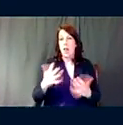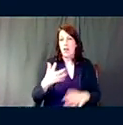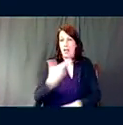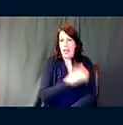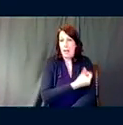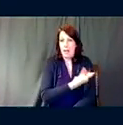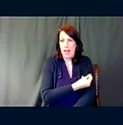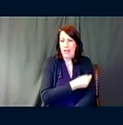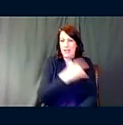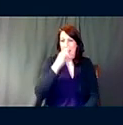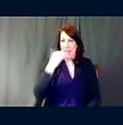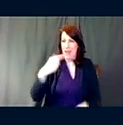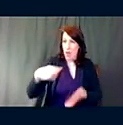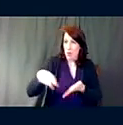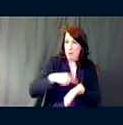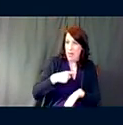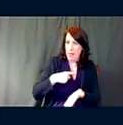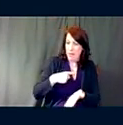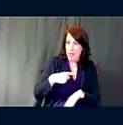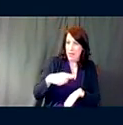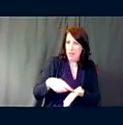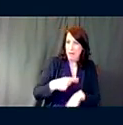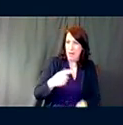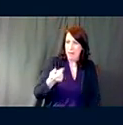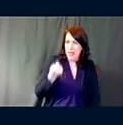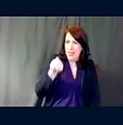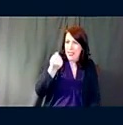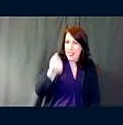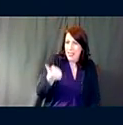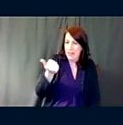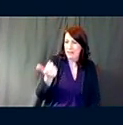LIKE, OH, I WAS ALREADY IMMUNIZING THE KIDS BUT NOW YEAR